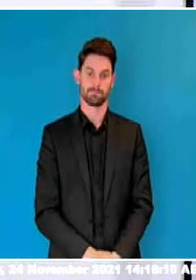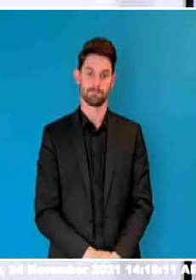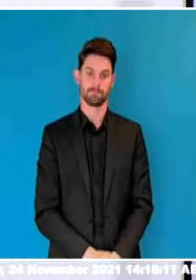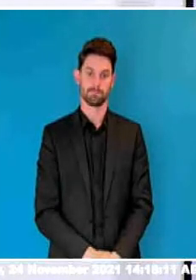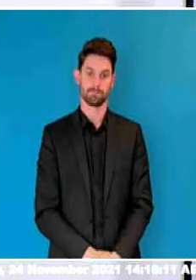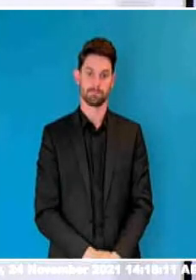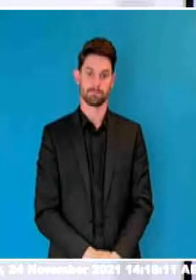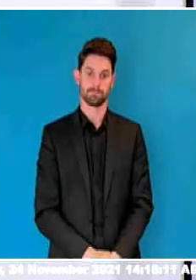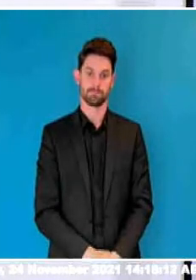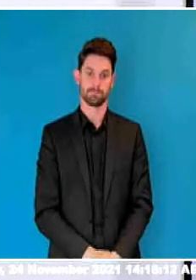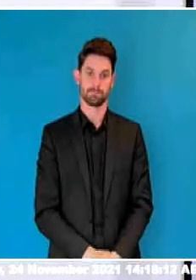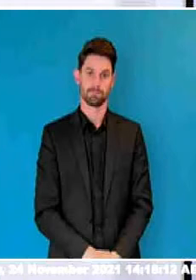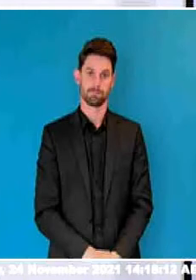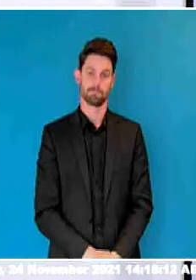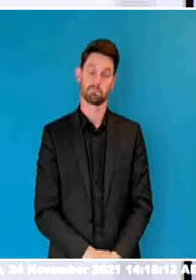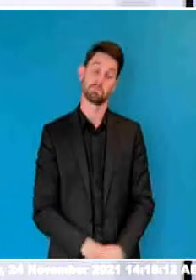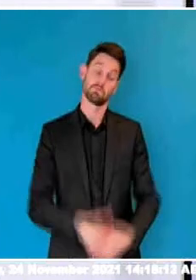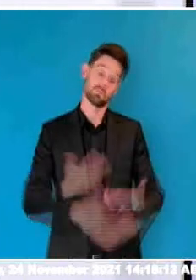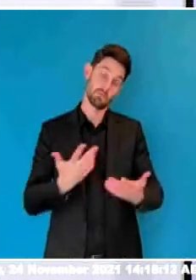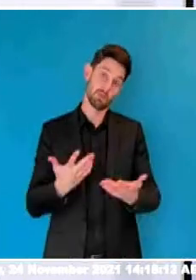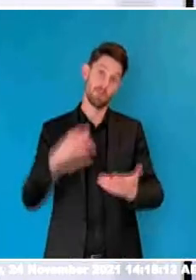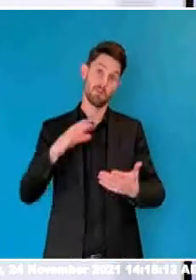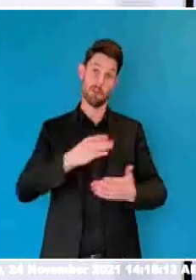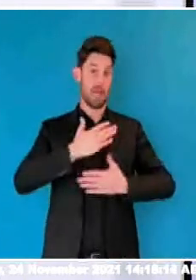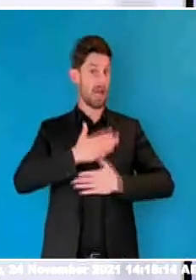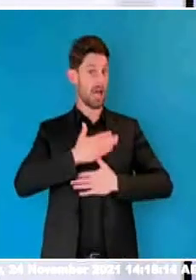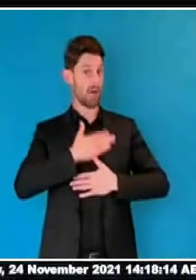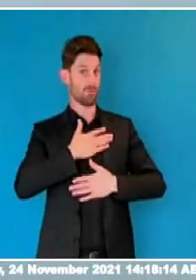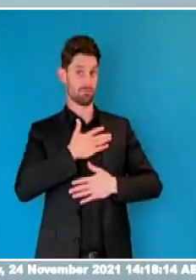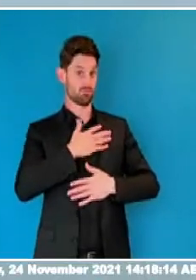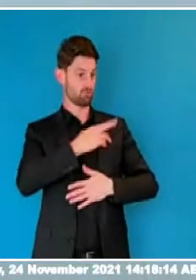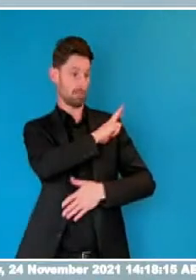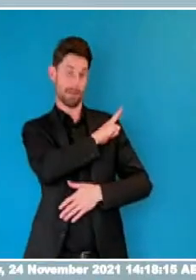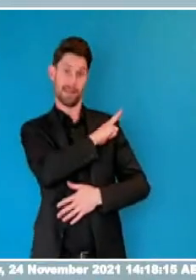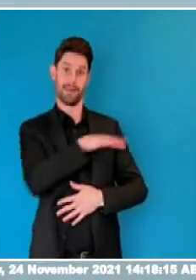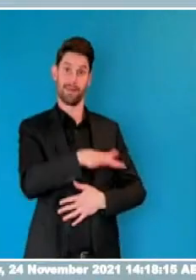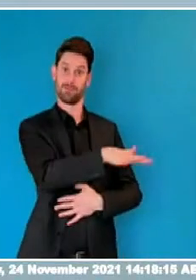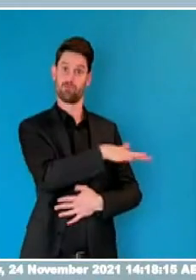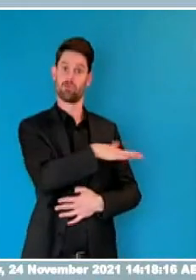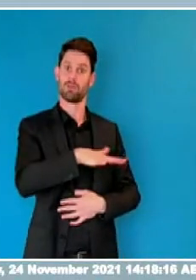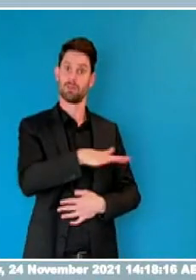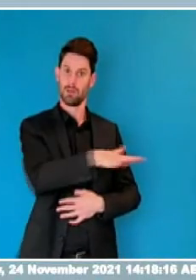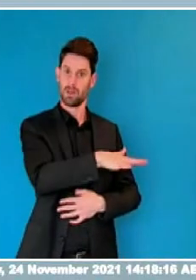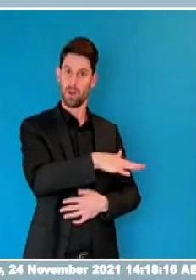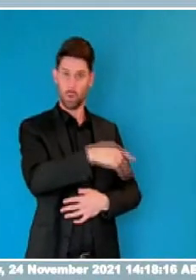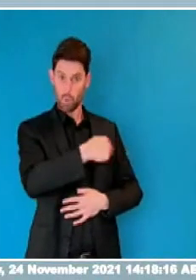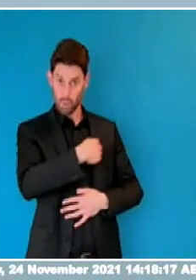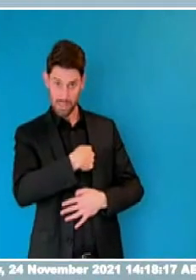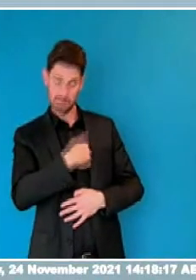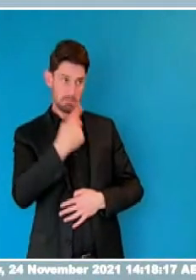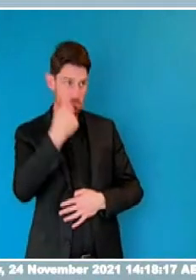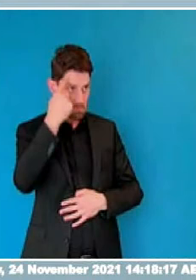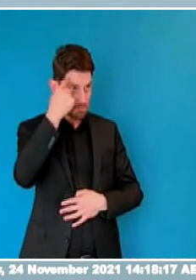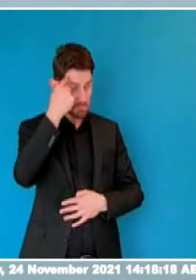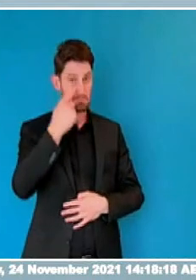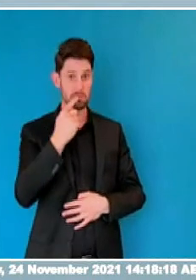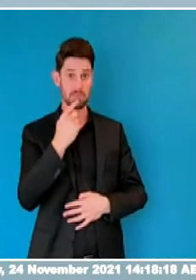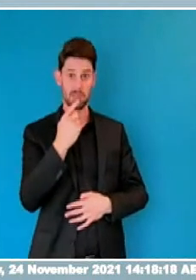I think from our jurisdiction, the evidence would be that it is a myth.